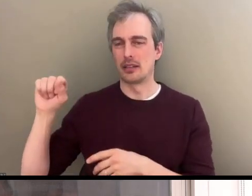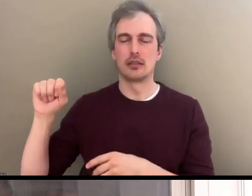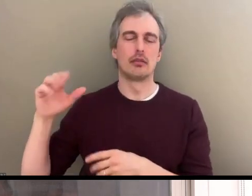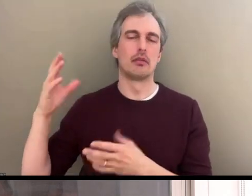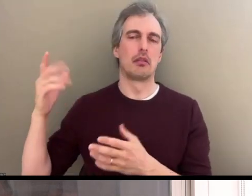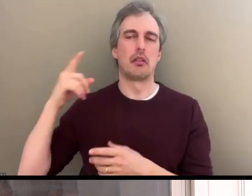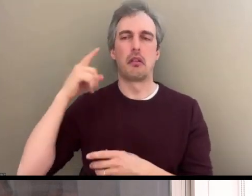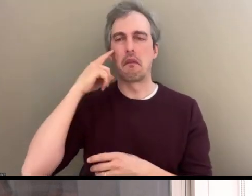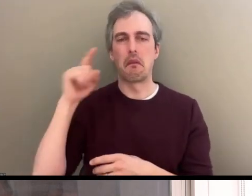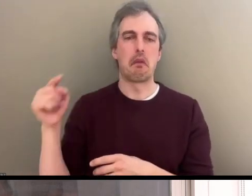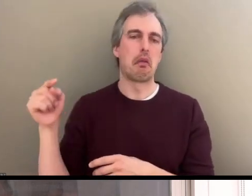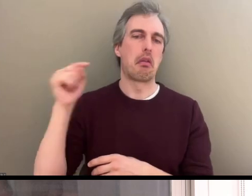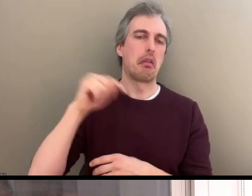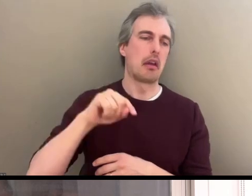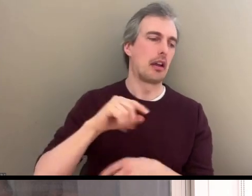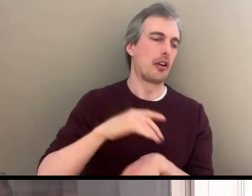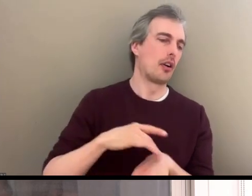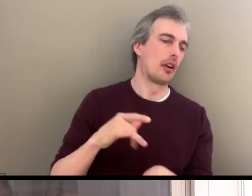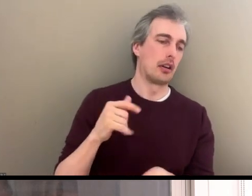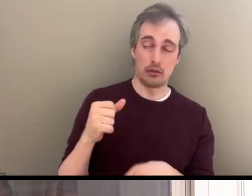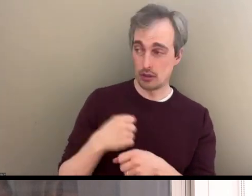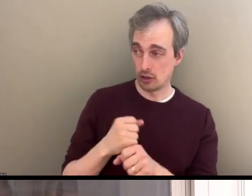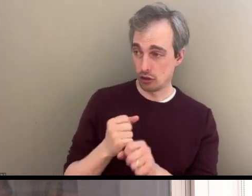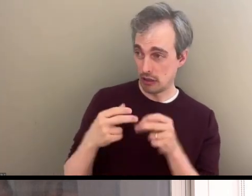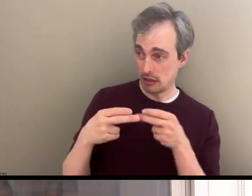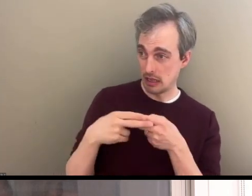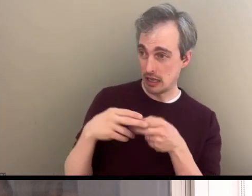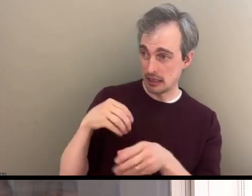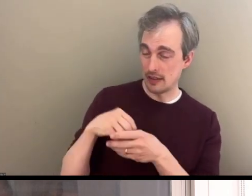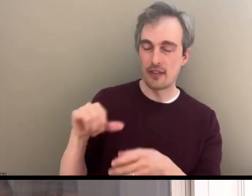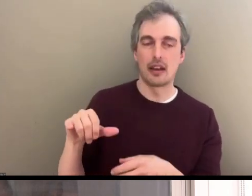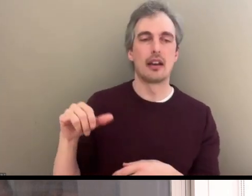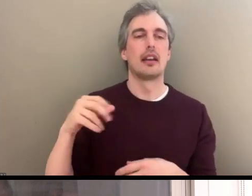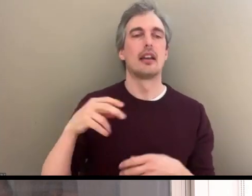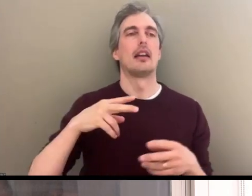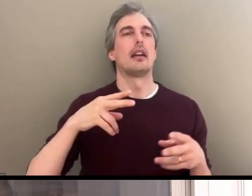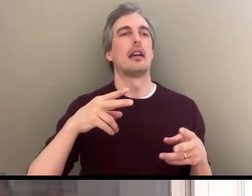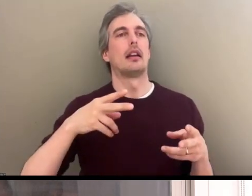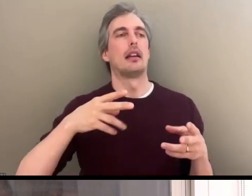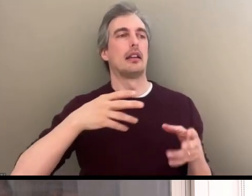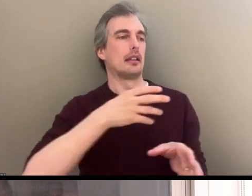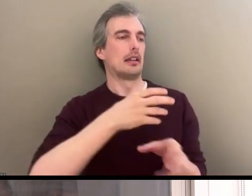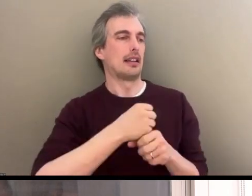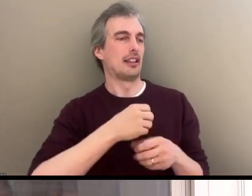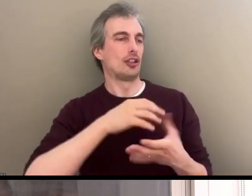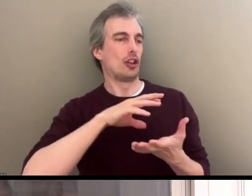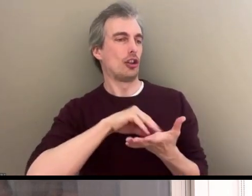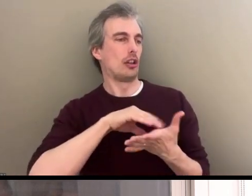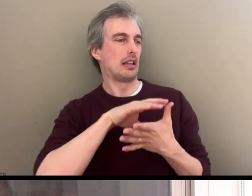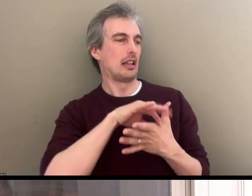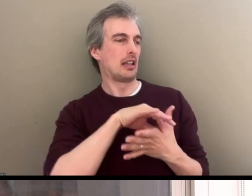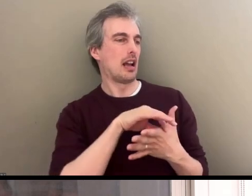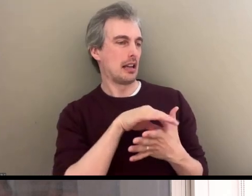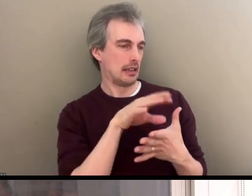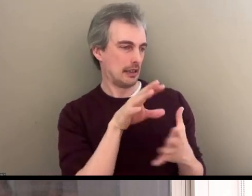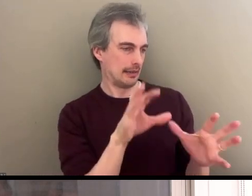But you can create slides on it? It exports learning content as slides is how I'm reading this,